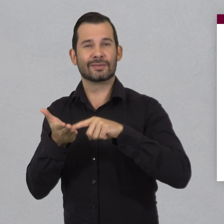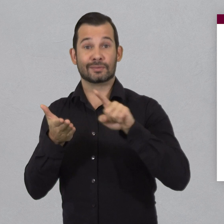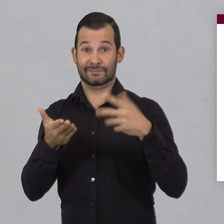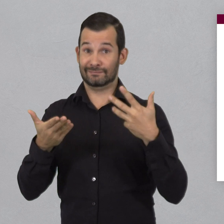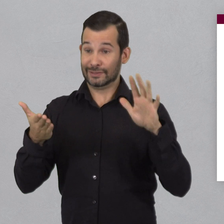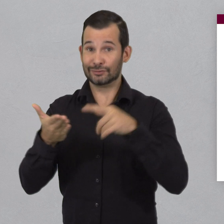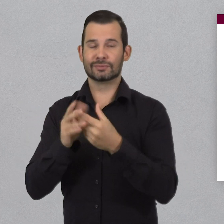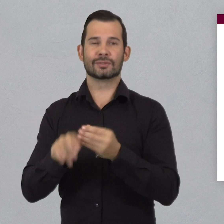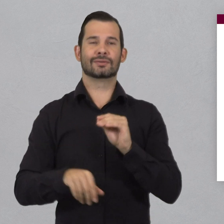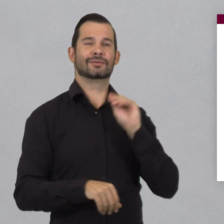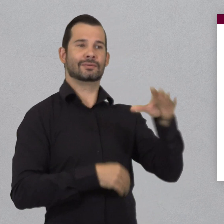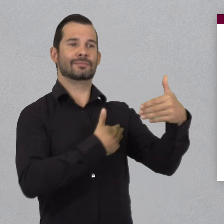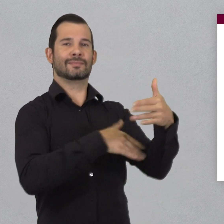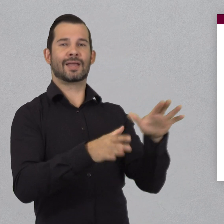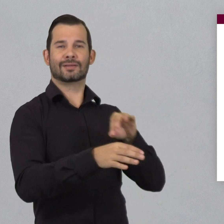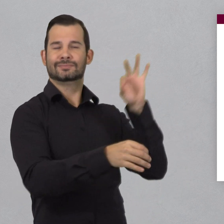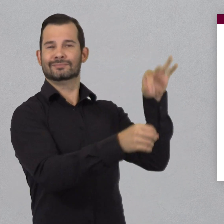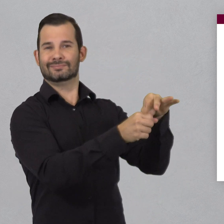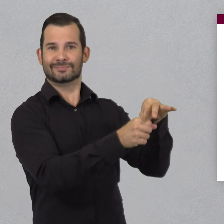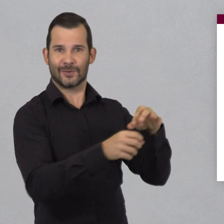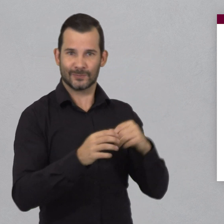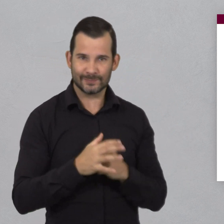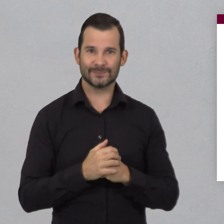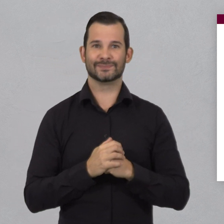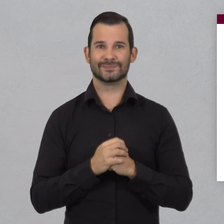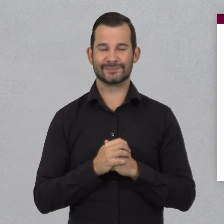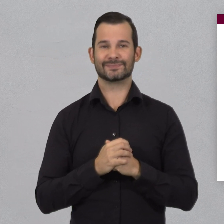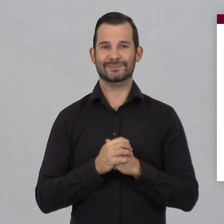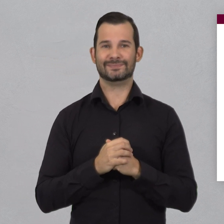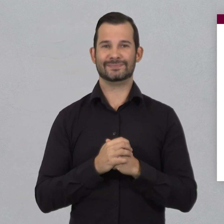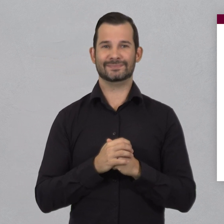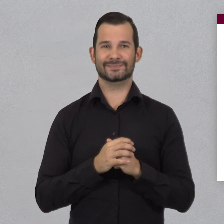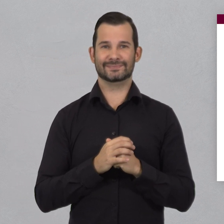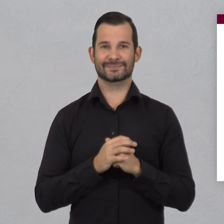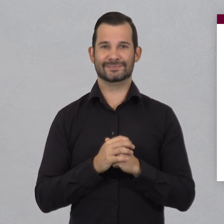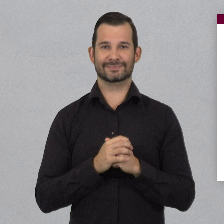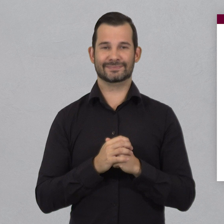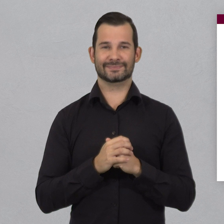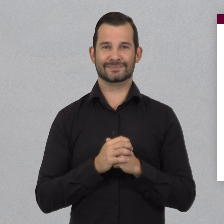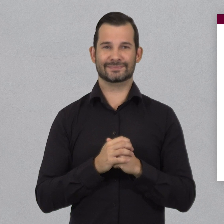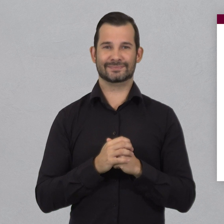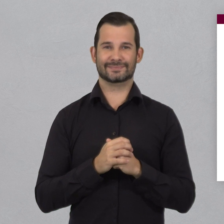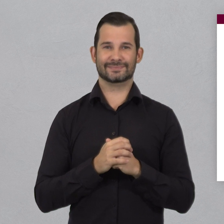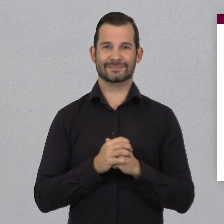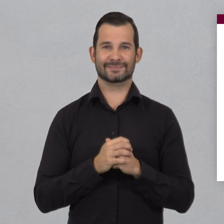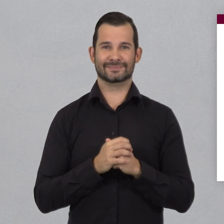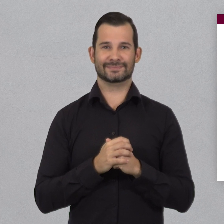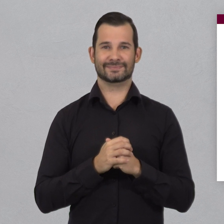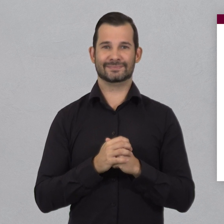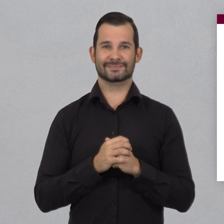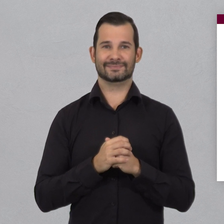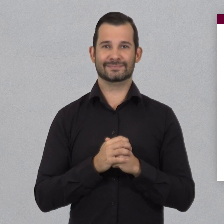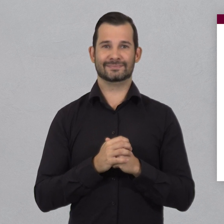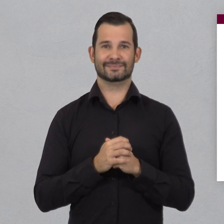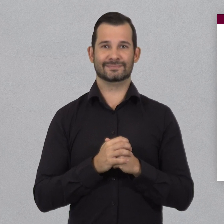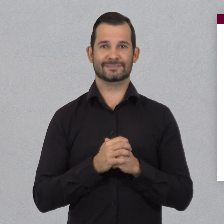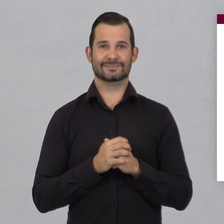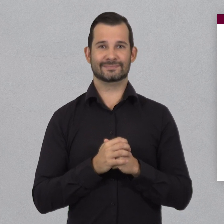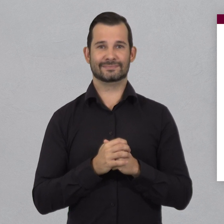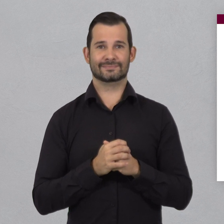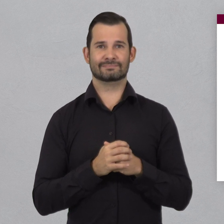on the front of the outer envelope. Once you are done, you drop the envelope in a ballot box.